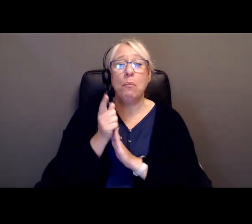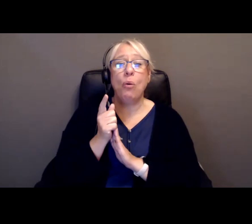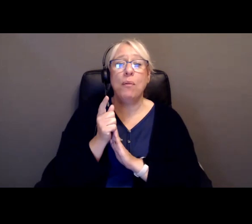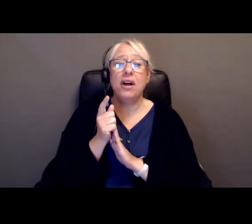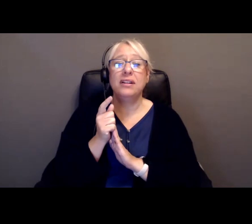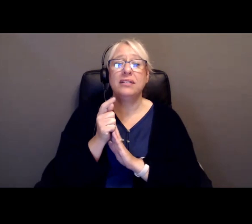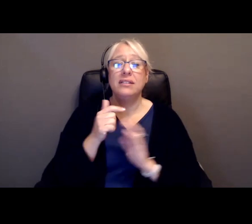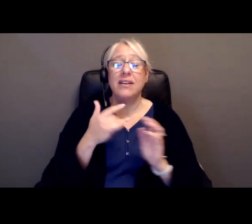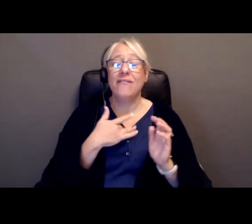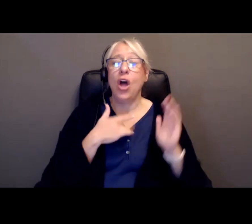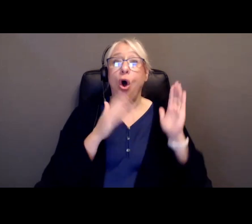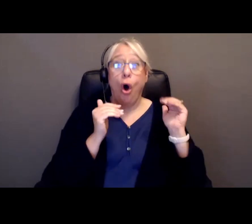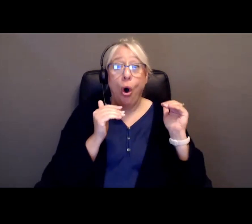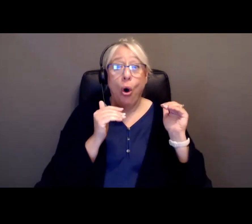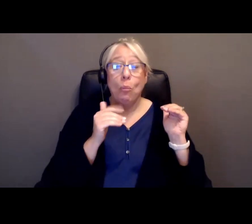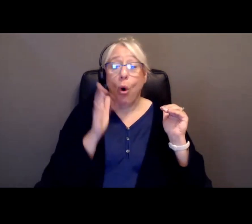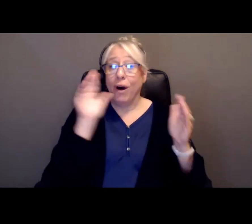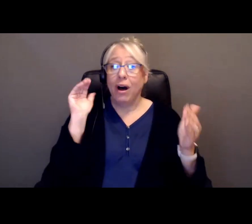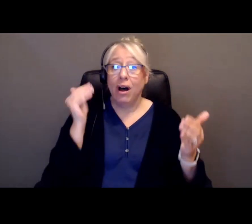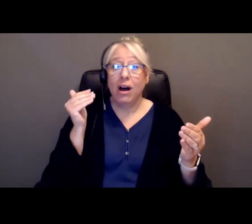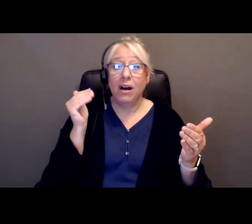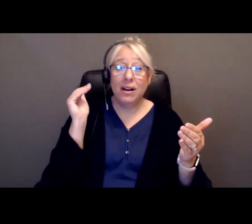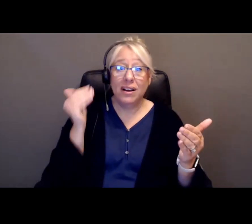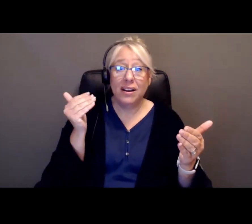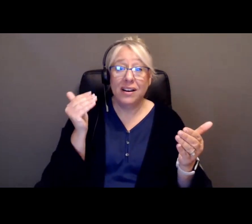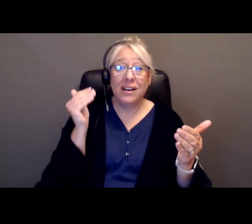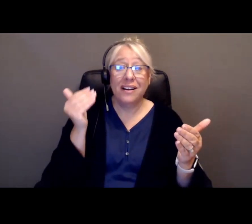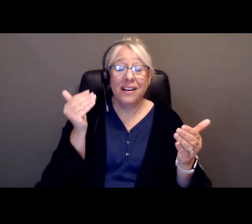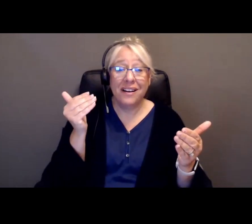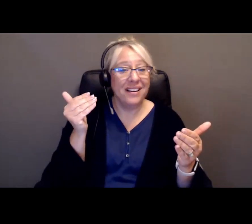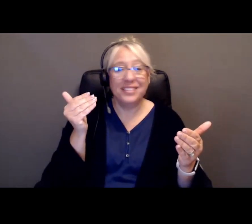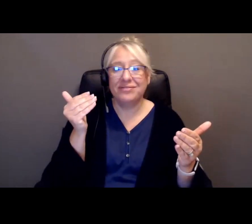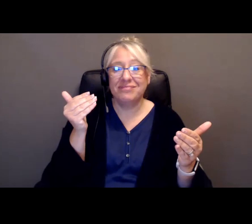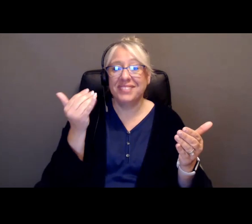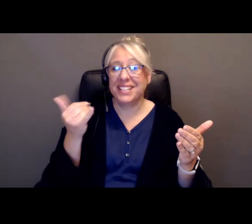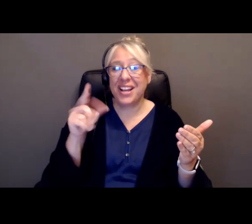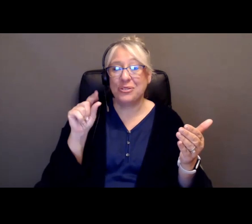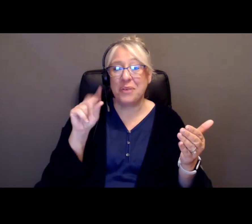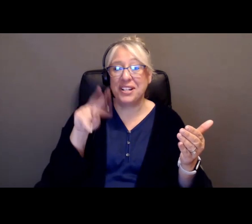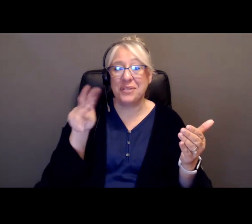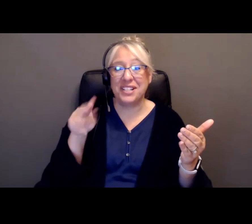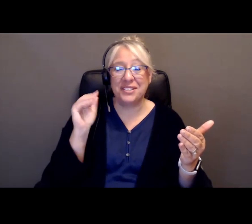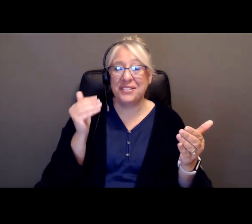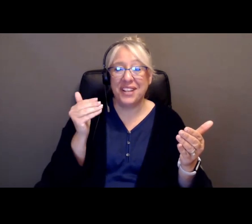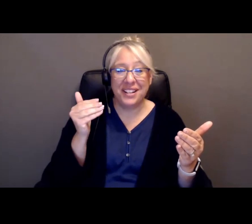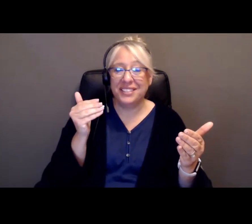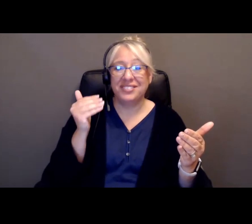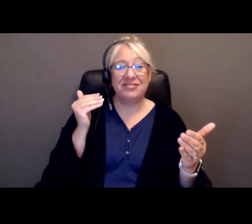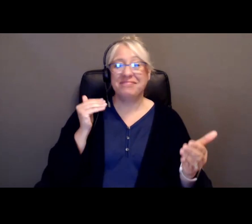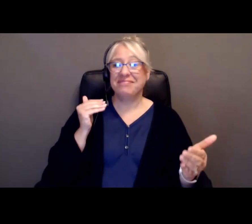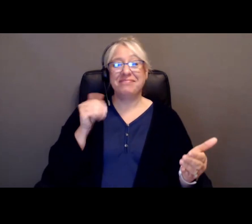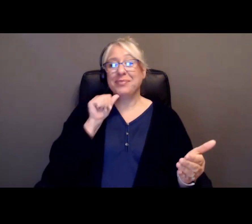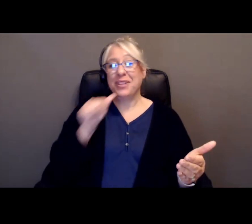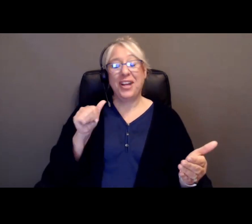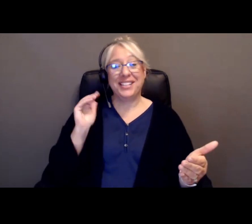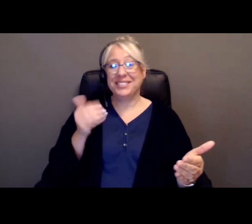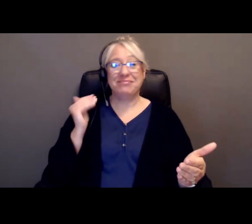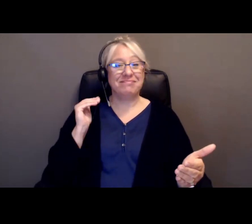that we might get a little bit closer. But we are now in 2022, and we aren't close. Not even